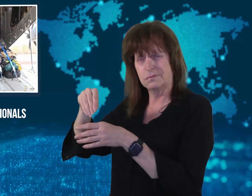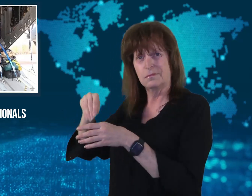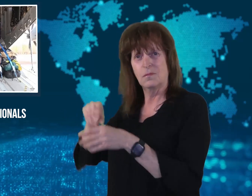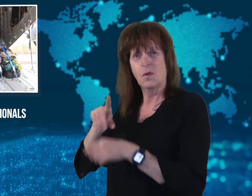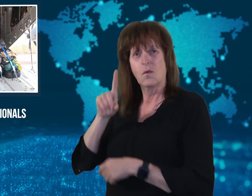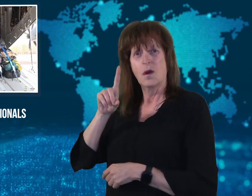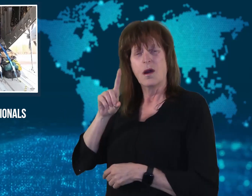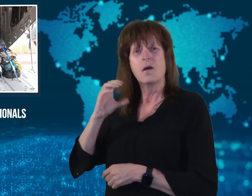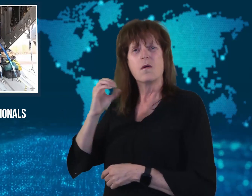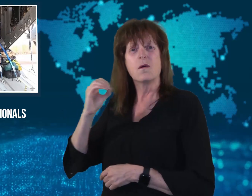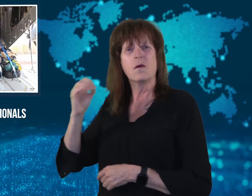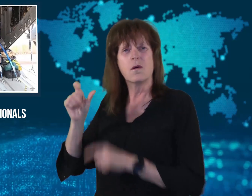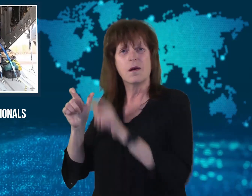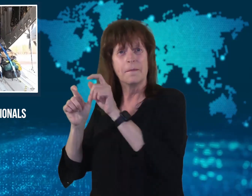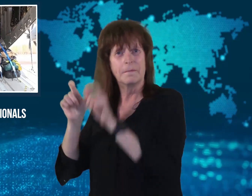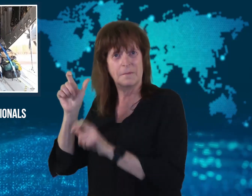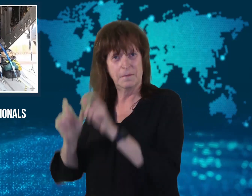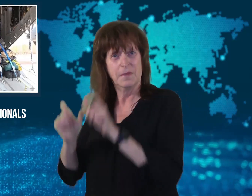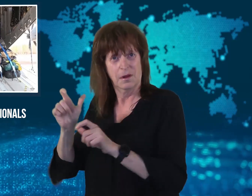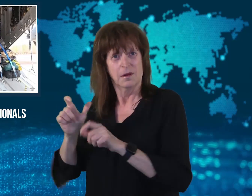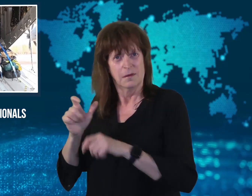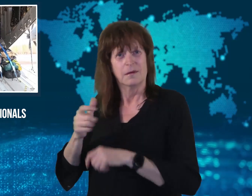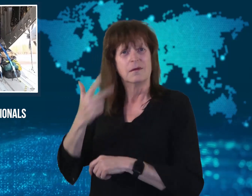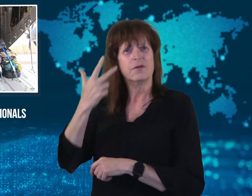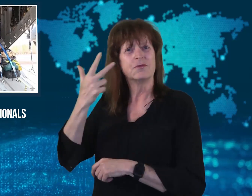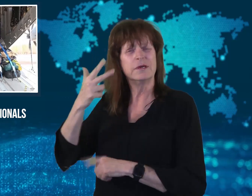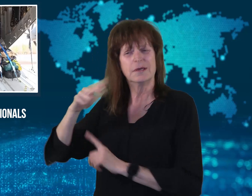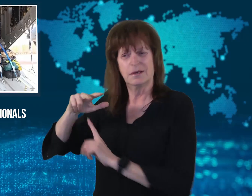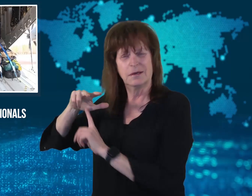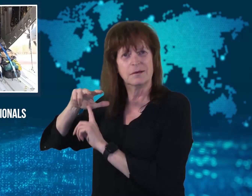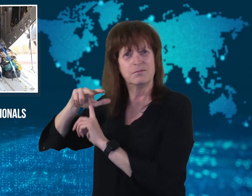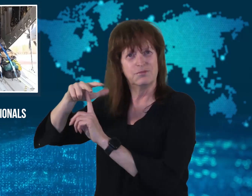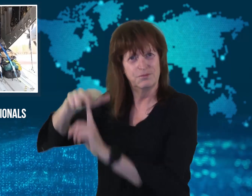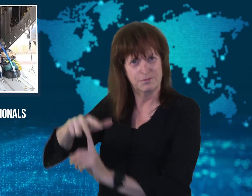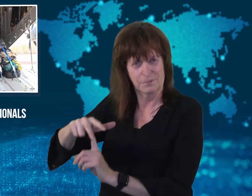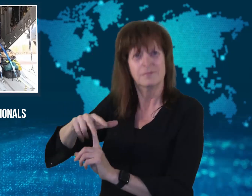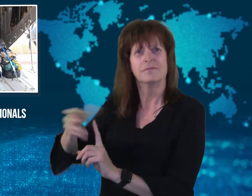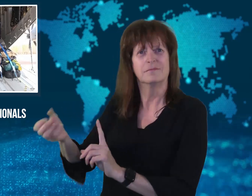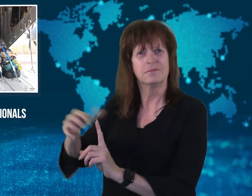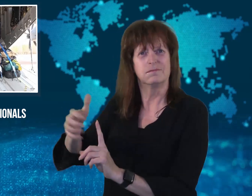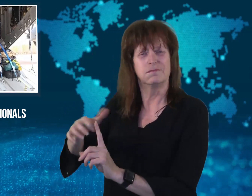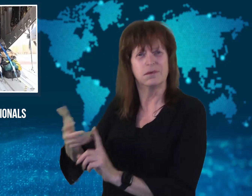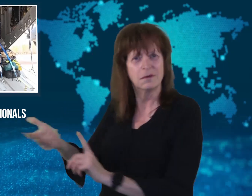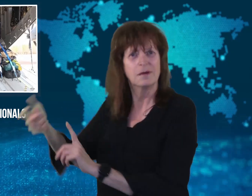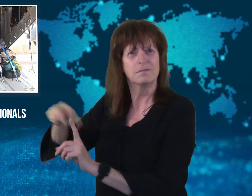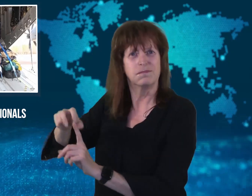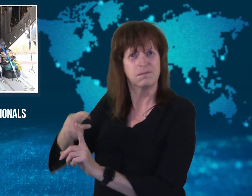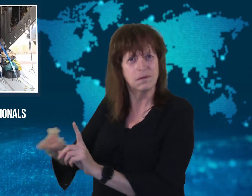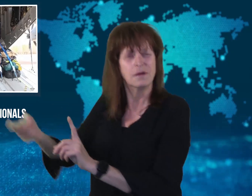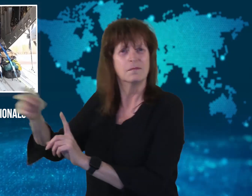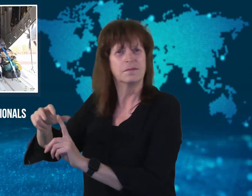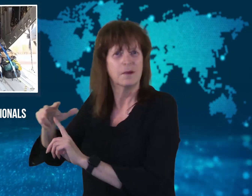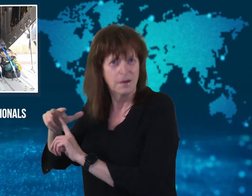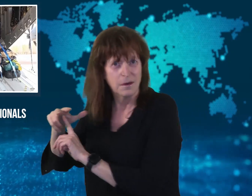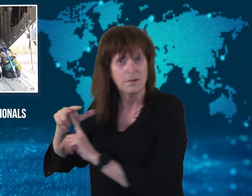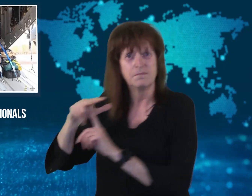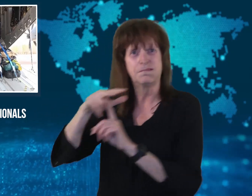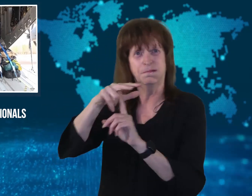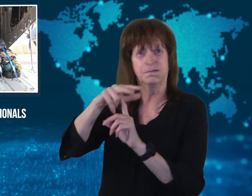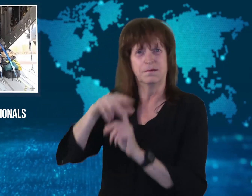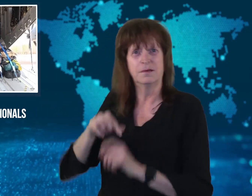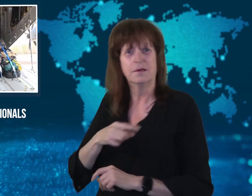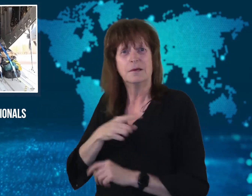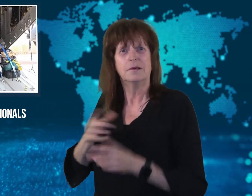reporting they were not fired on during the evacuation.